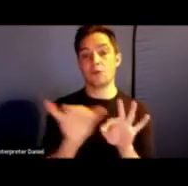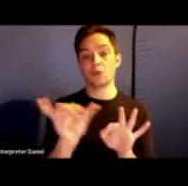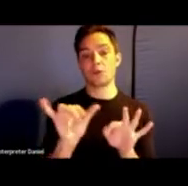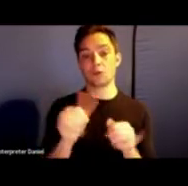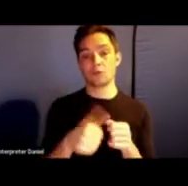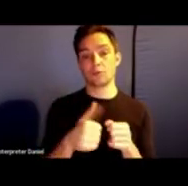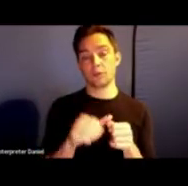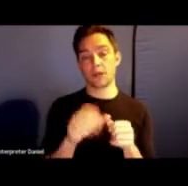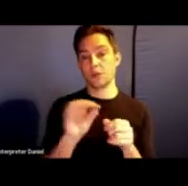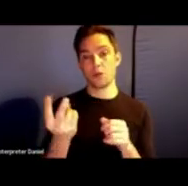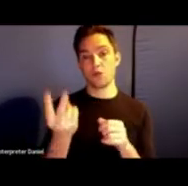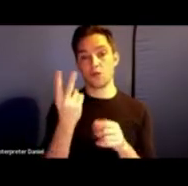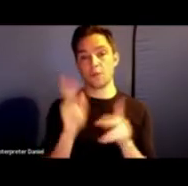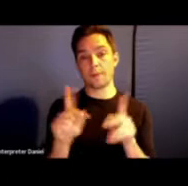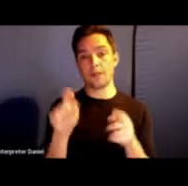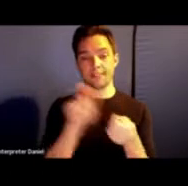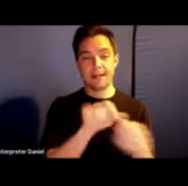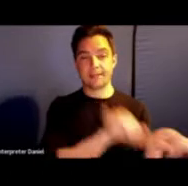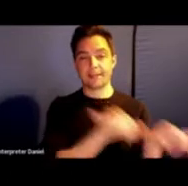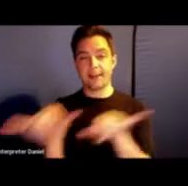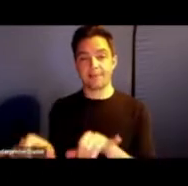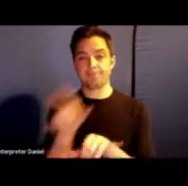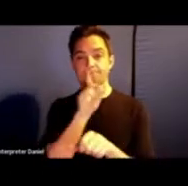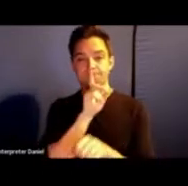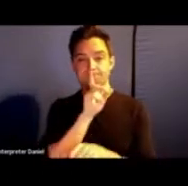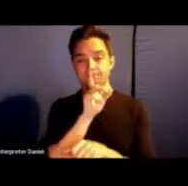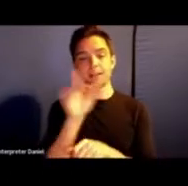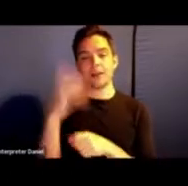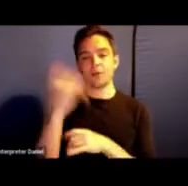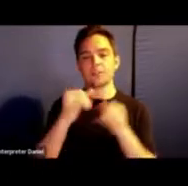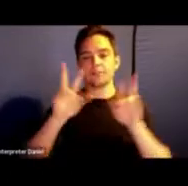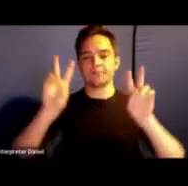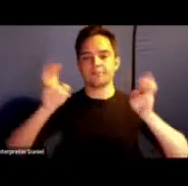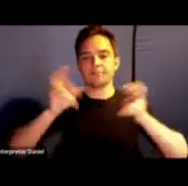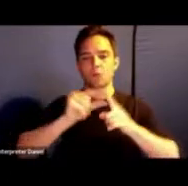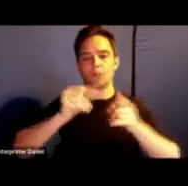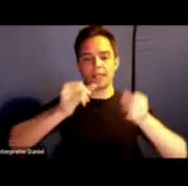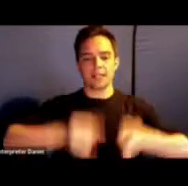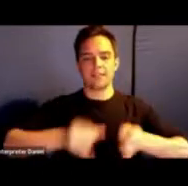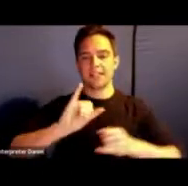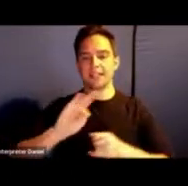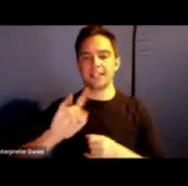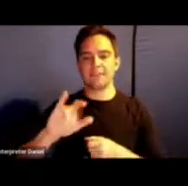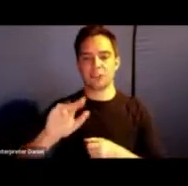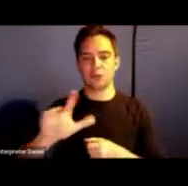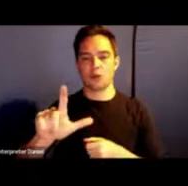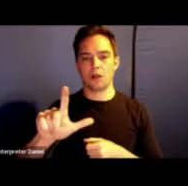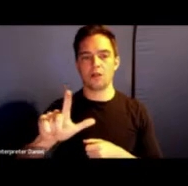know, two people are the same. That's why we are called individuals. So just because I know people partner with two